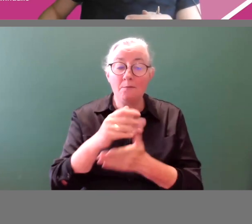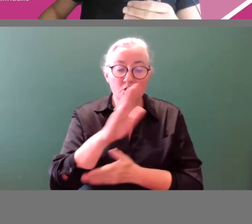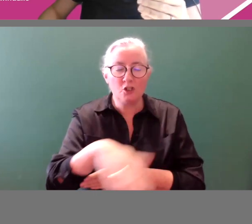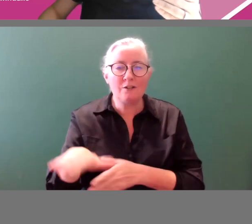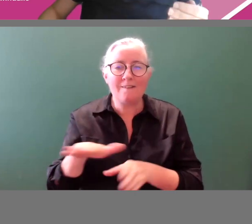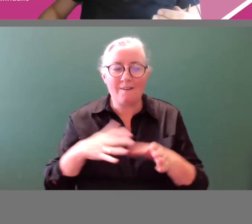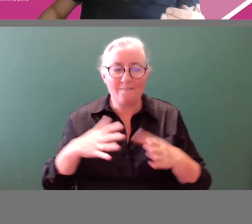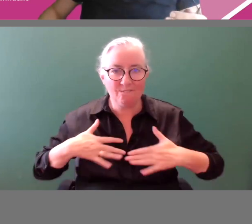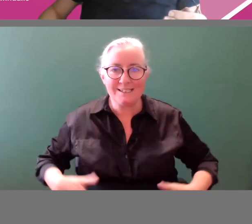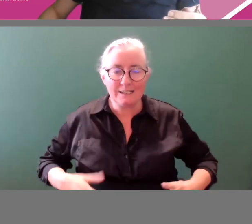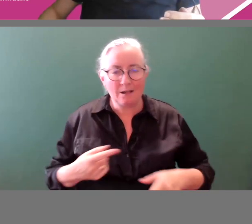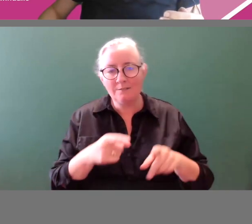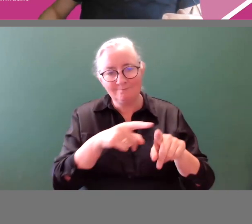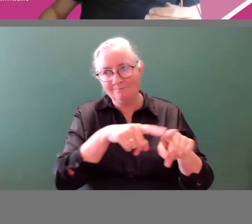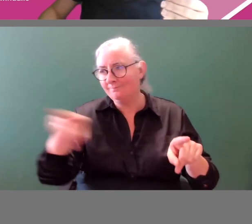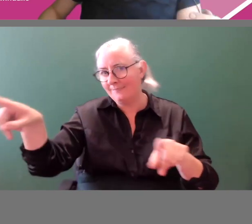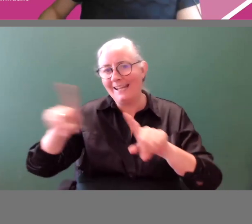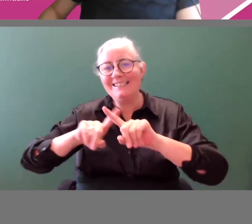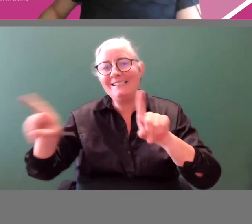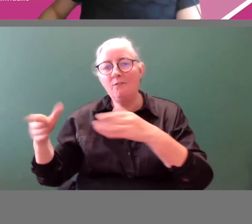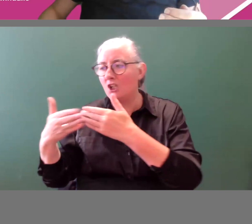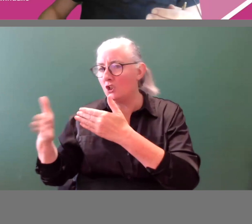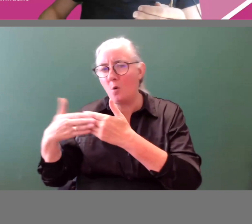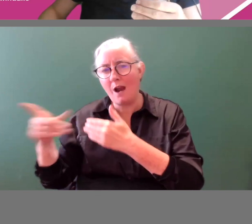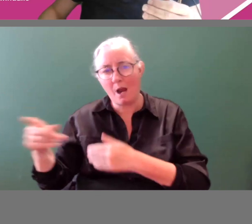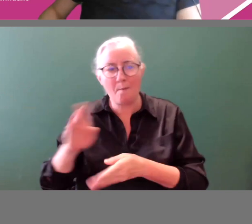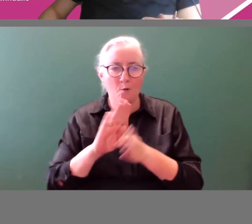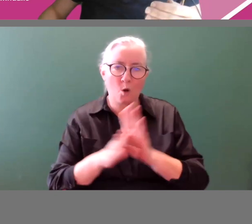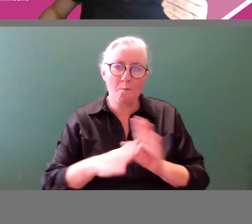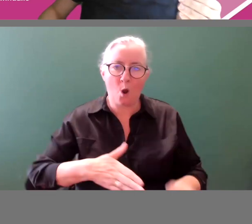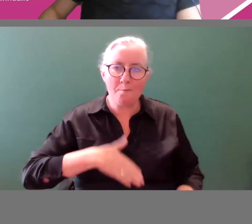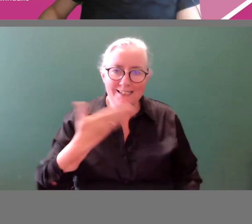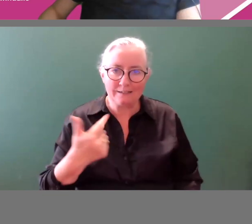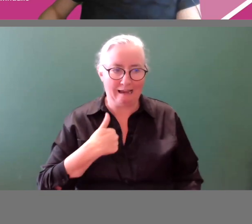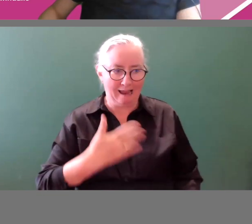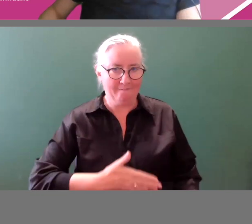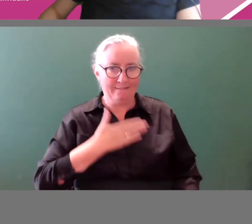asked to use a different door, this is upsetting and made them feel different to everyone else.